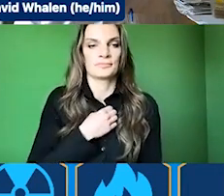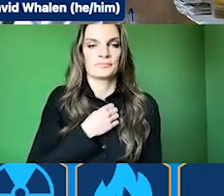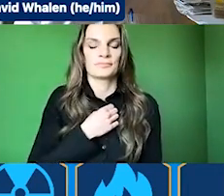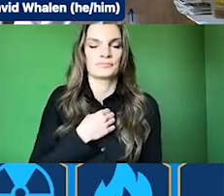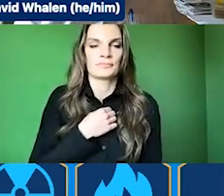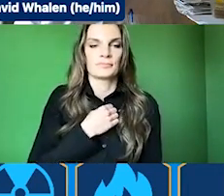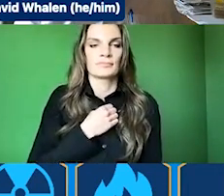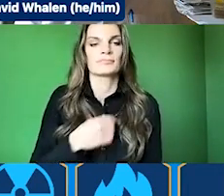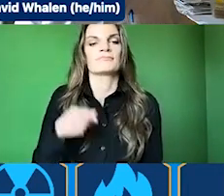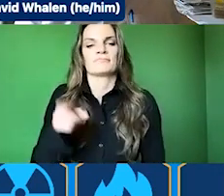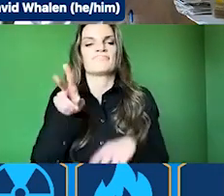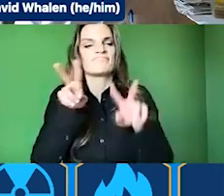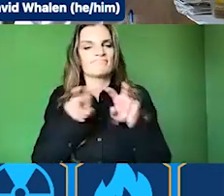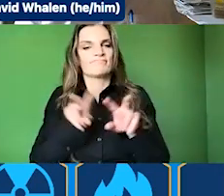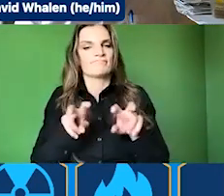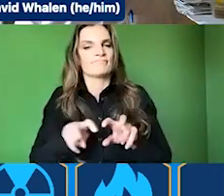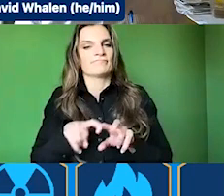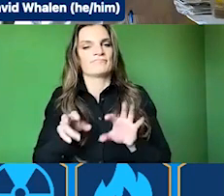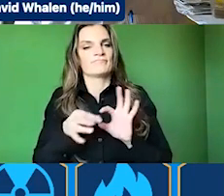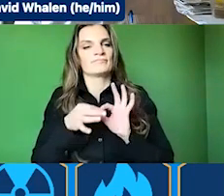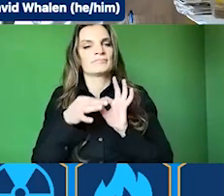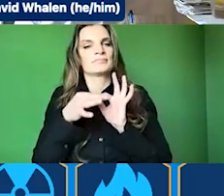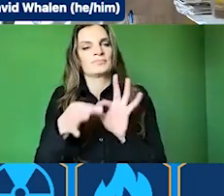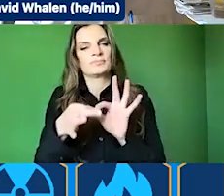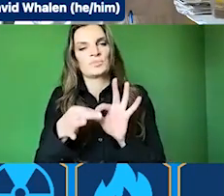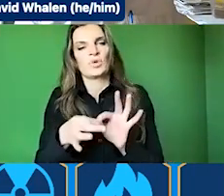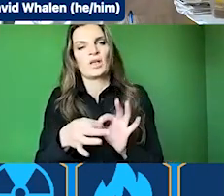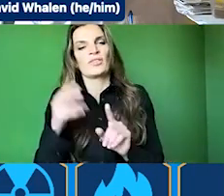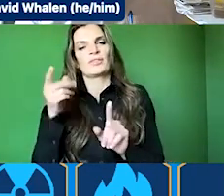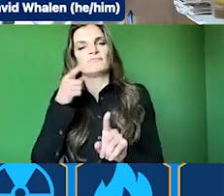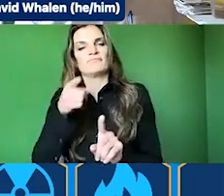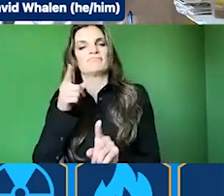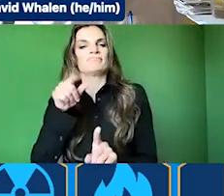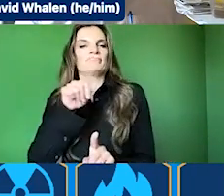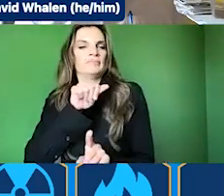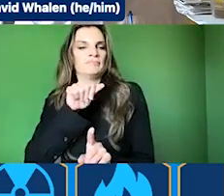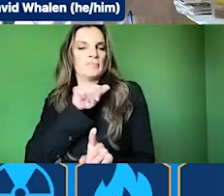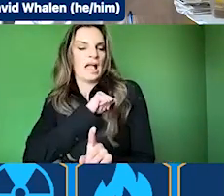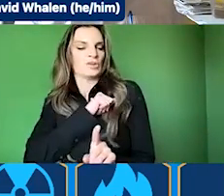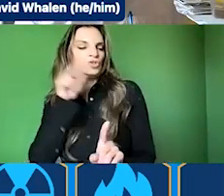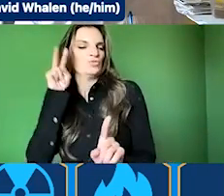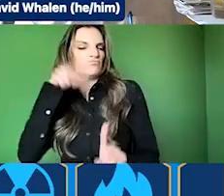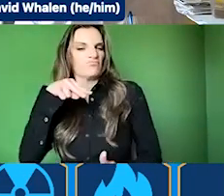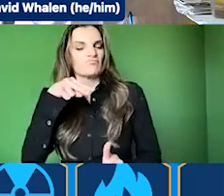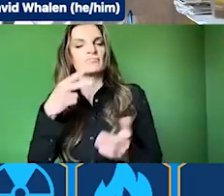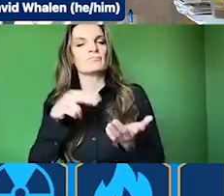study. The study source is Dr. Perceptions of people with disability and their healthcare